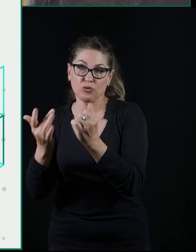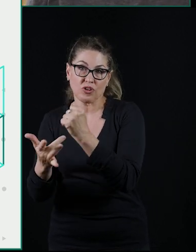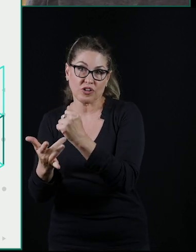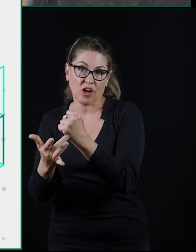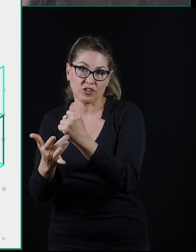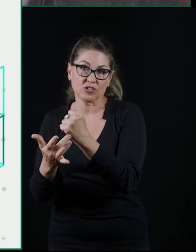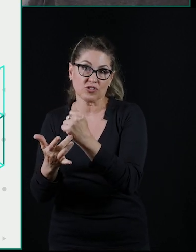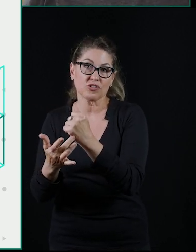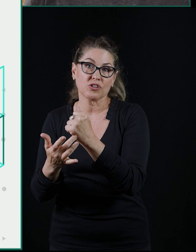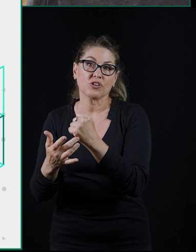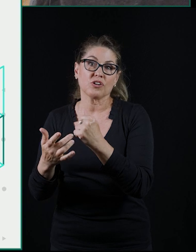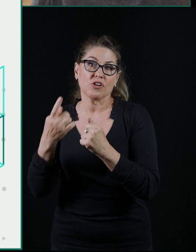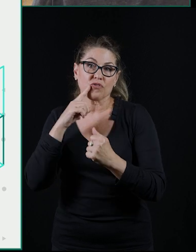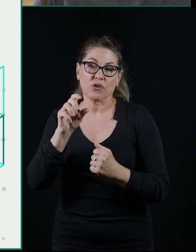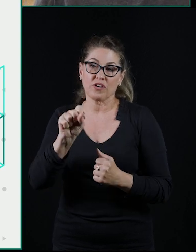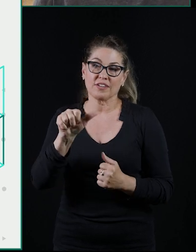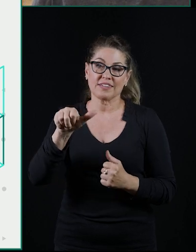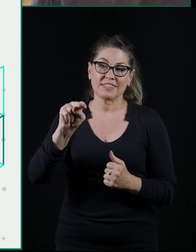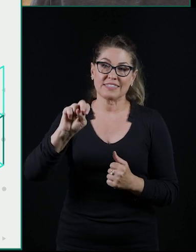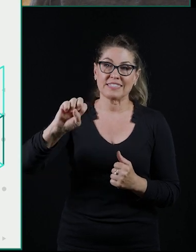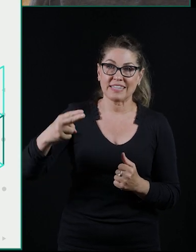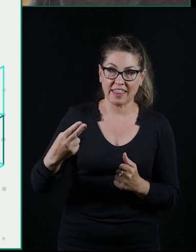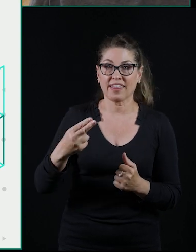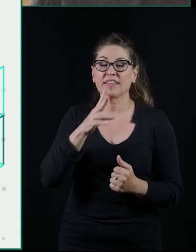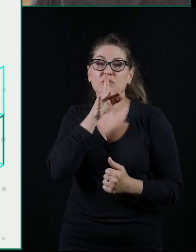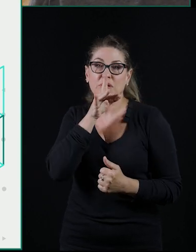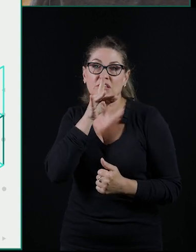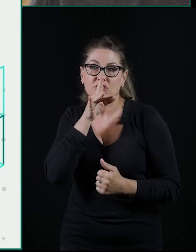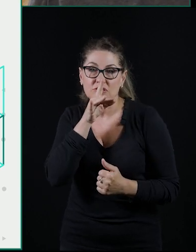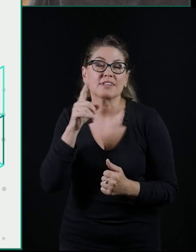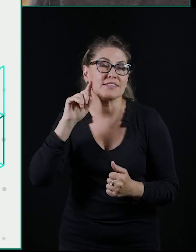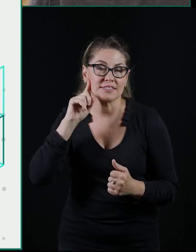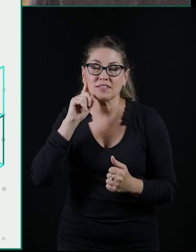to synthesize speech that's even more realistic.